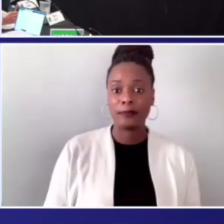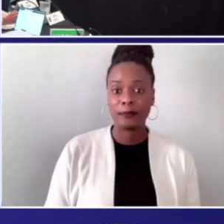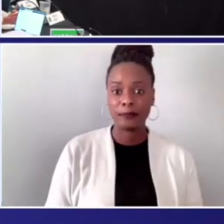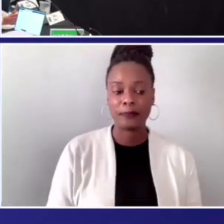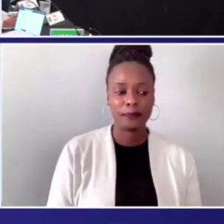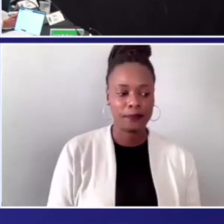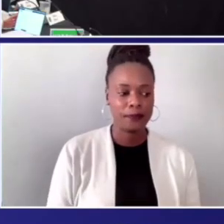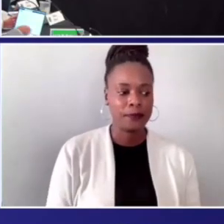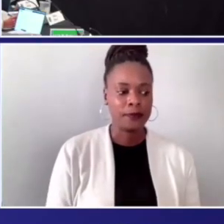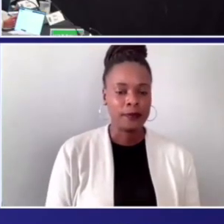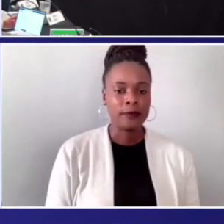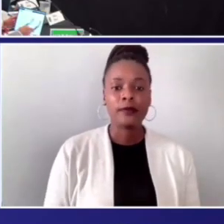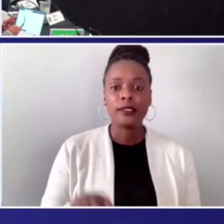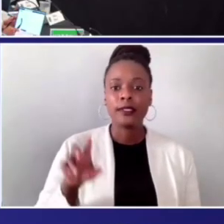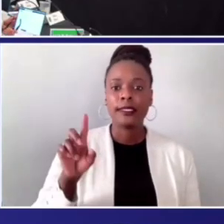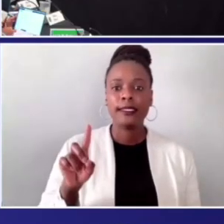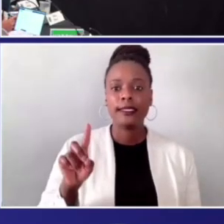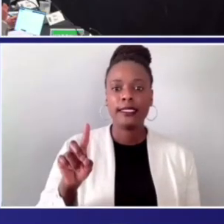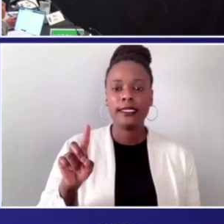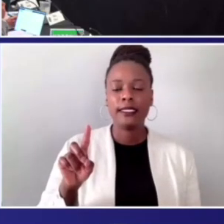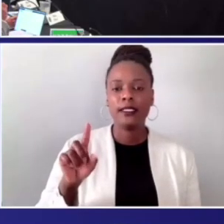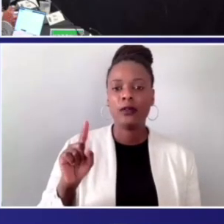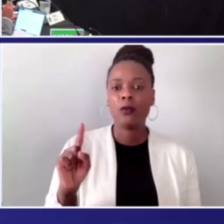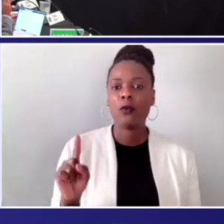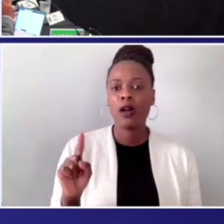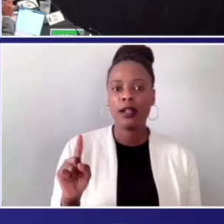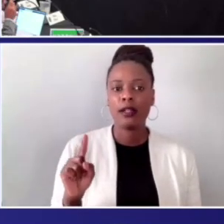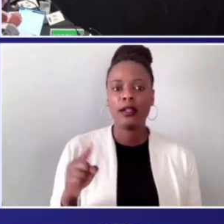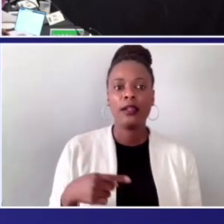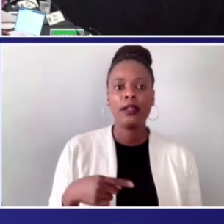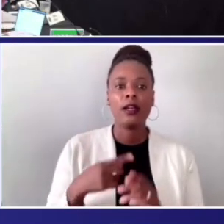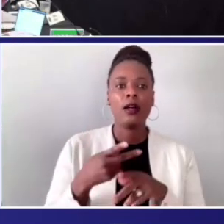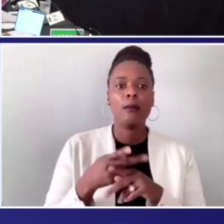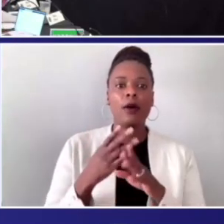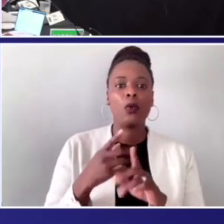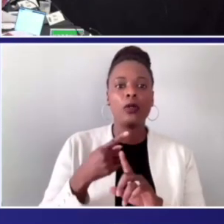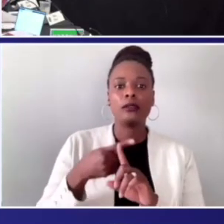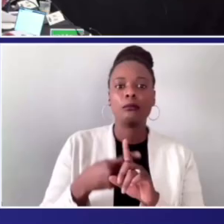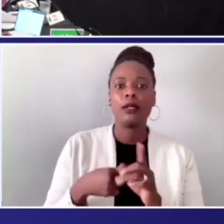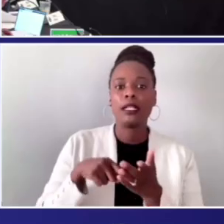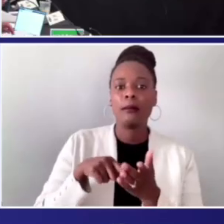So in (d)(1), the monthly payment, the borrower's monthly payment amount exceeds the applicable amount.